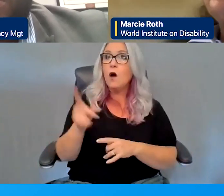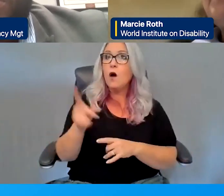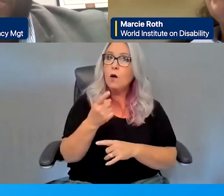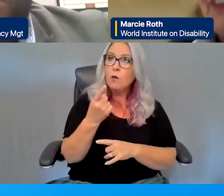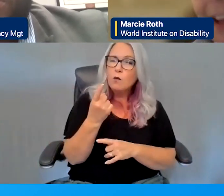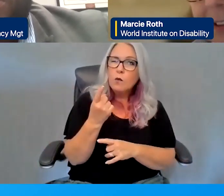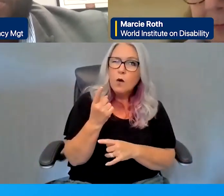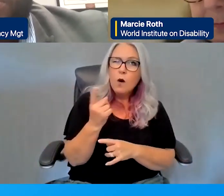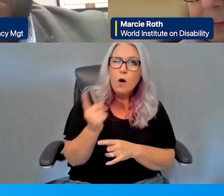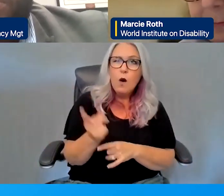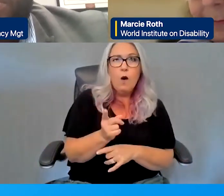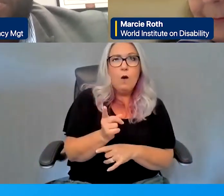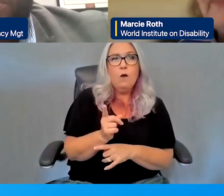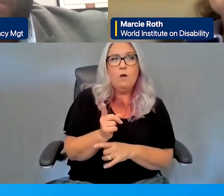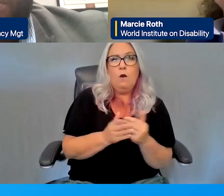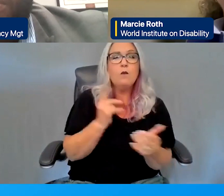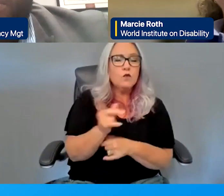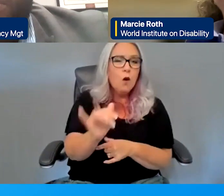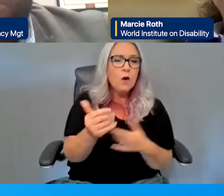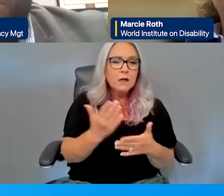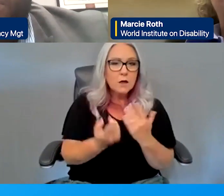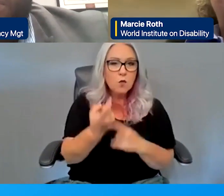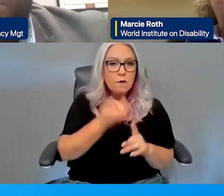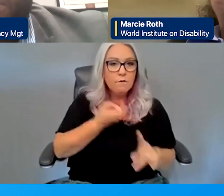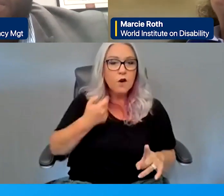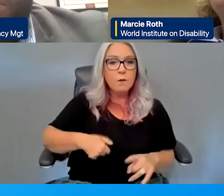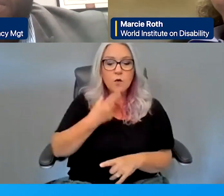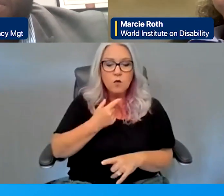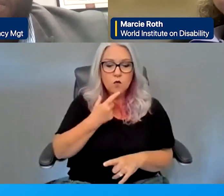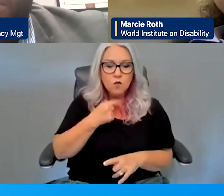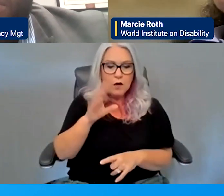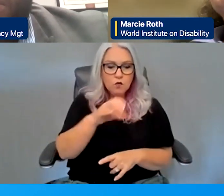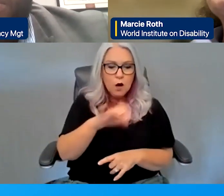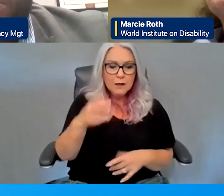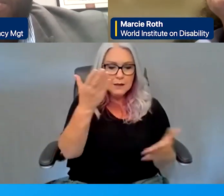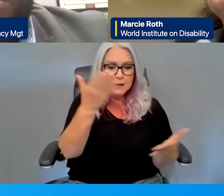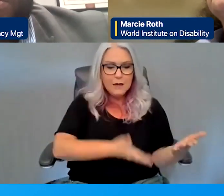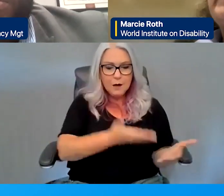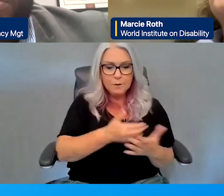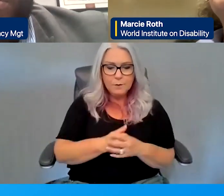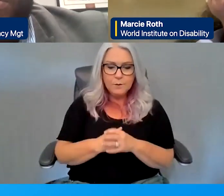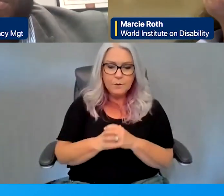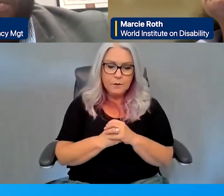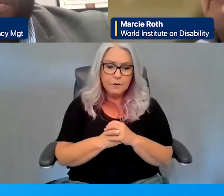That being said, the work at